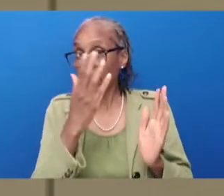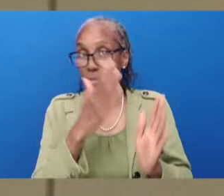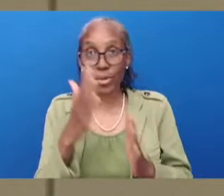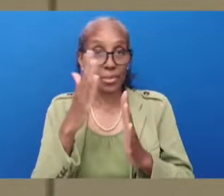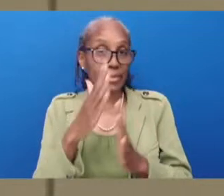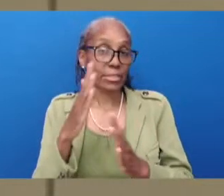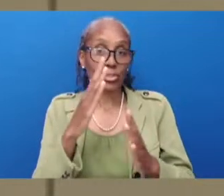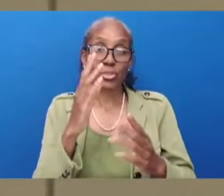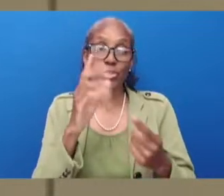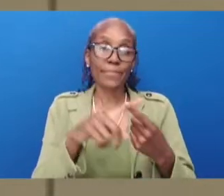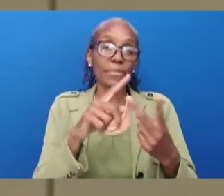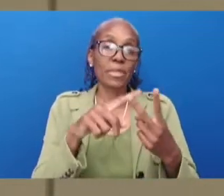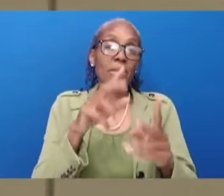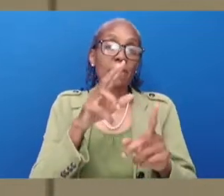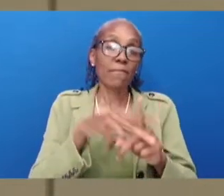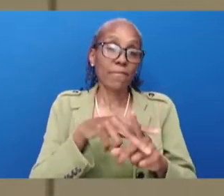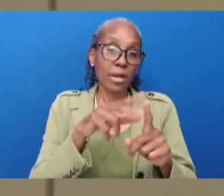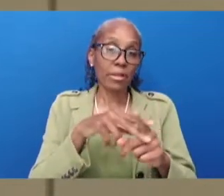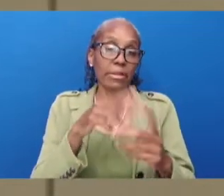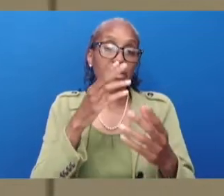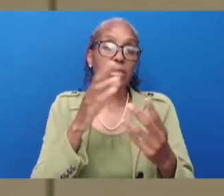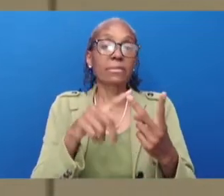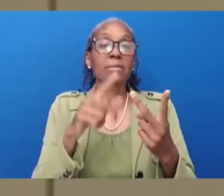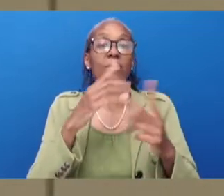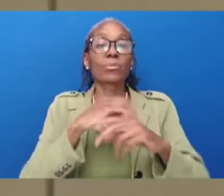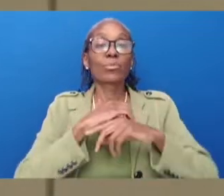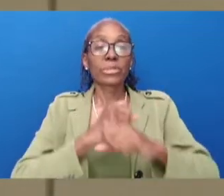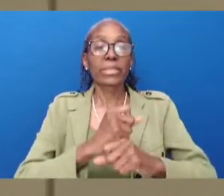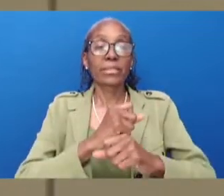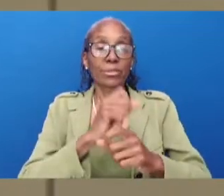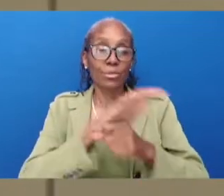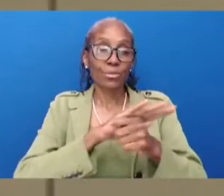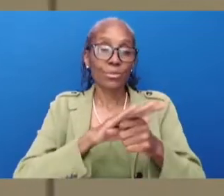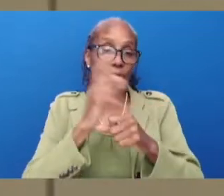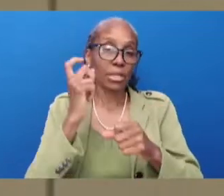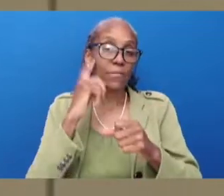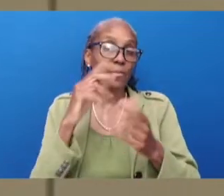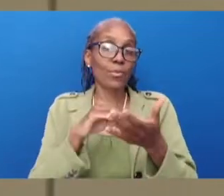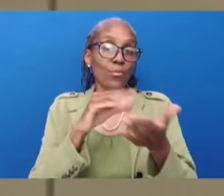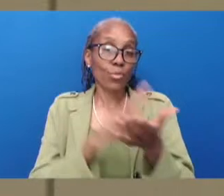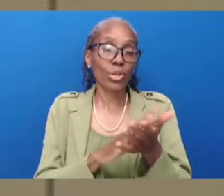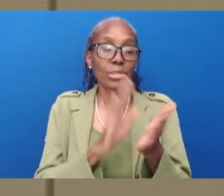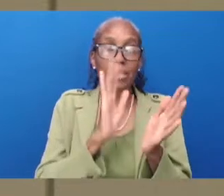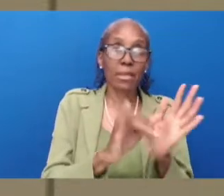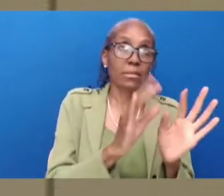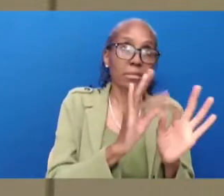INCLUDING.